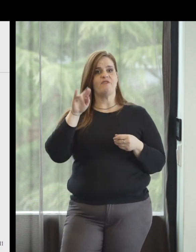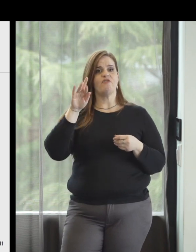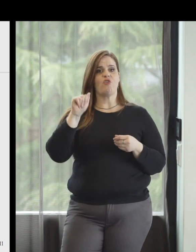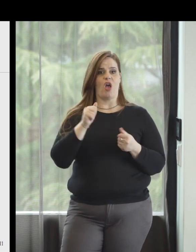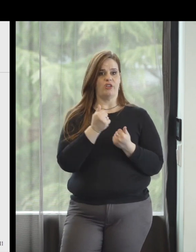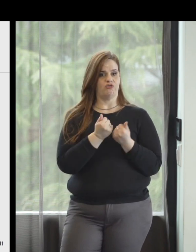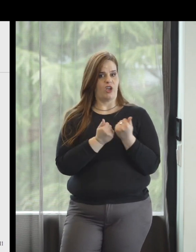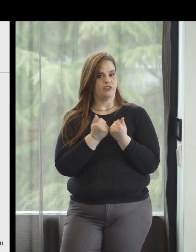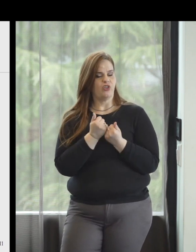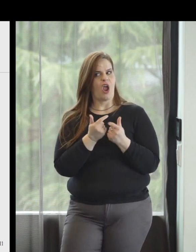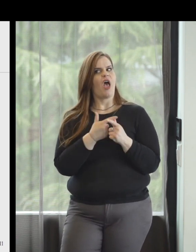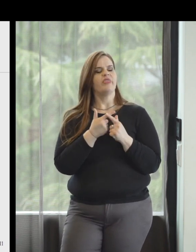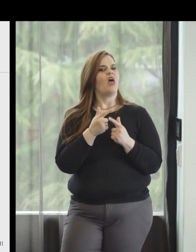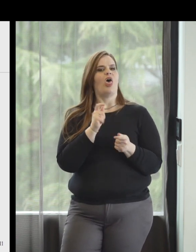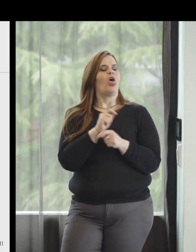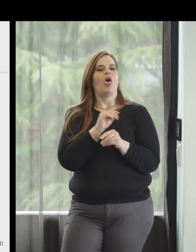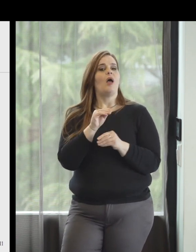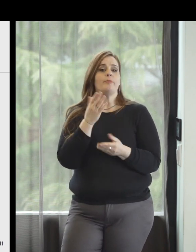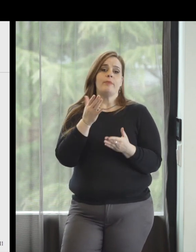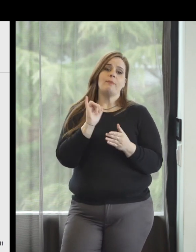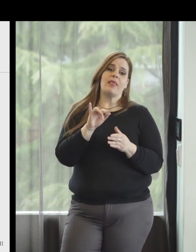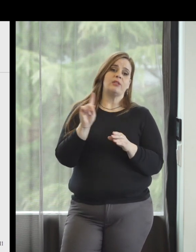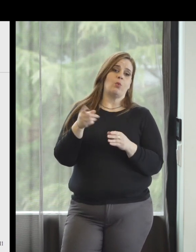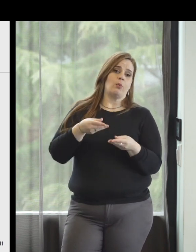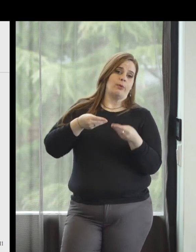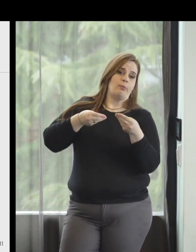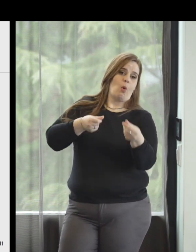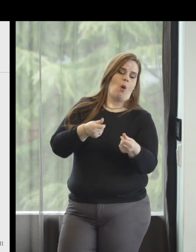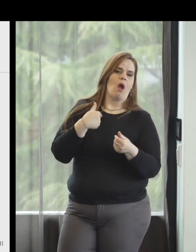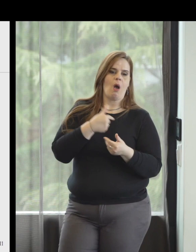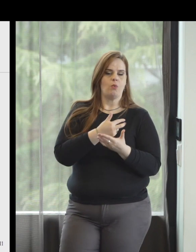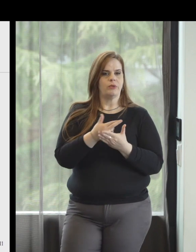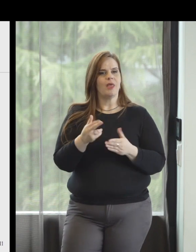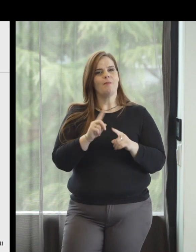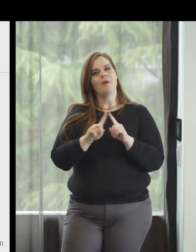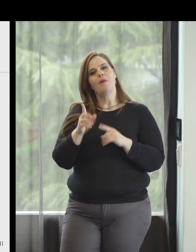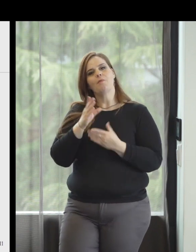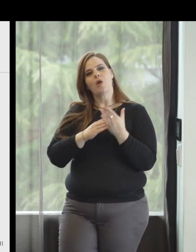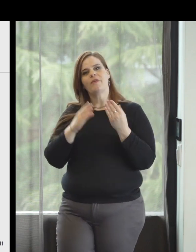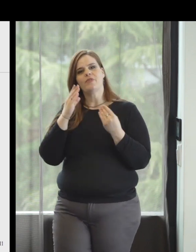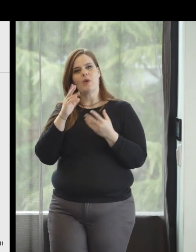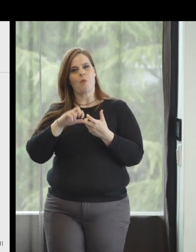may need to put our resources . Part of the problem is not having this information you have in idea where to